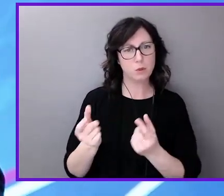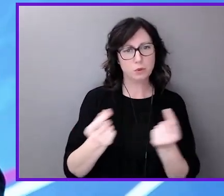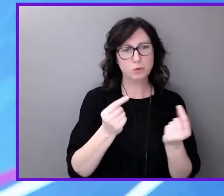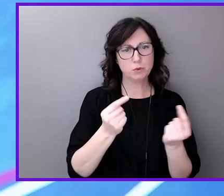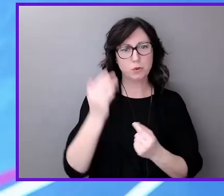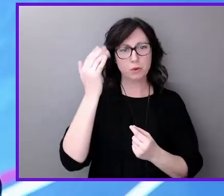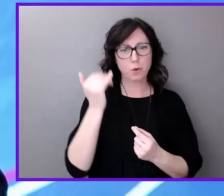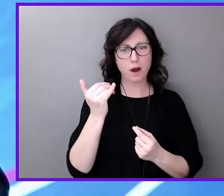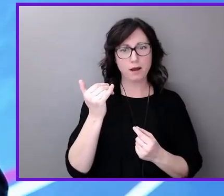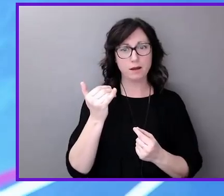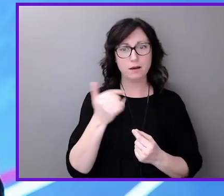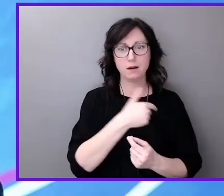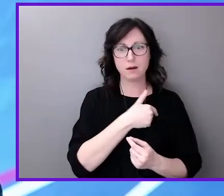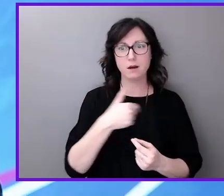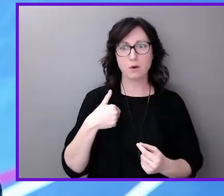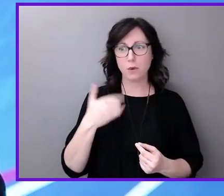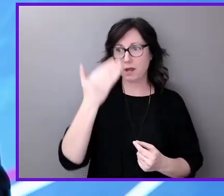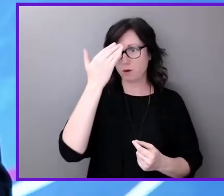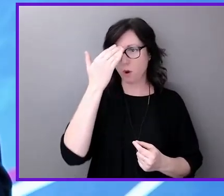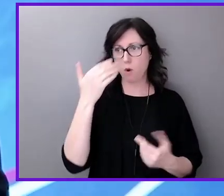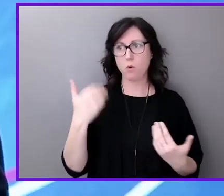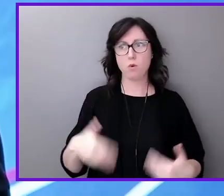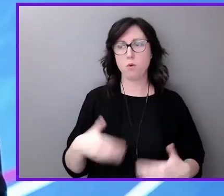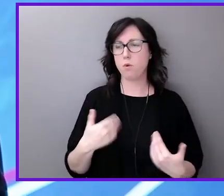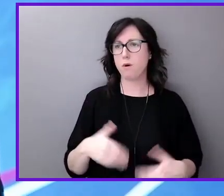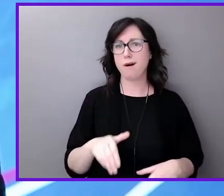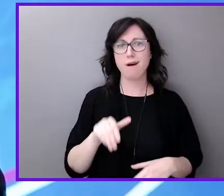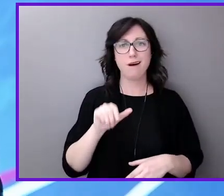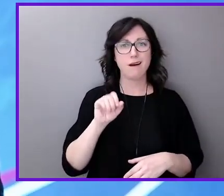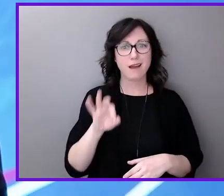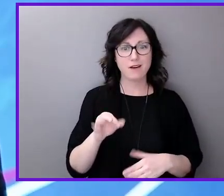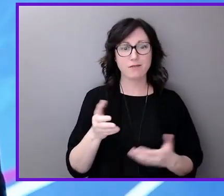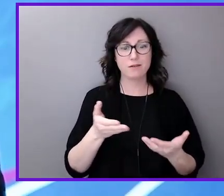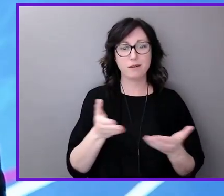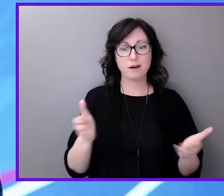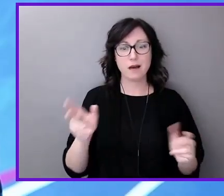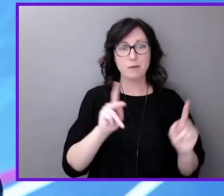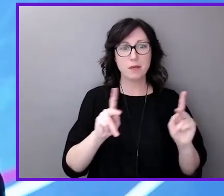we know that we have no future if the people who are making and rebuilding